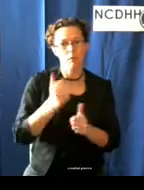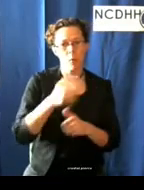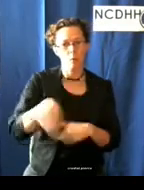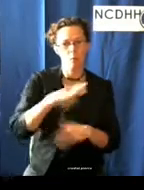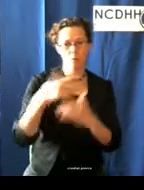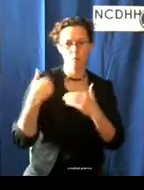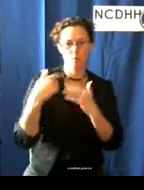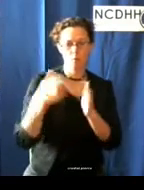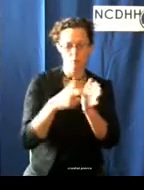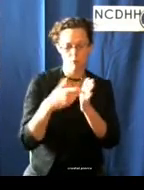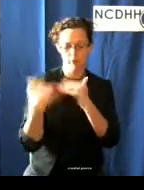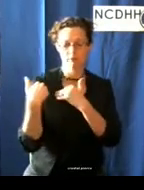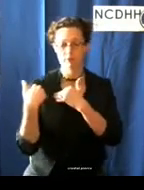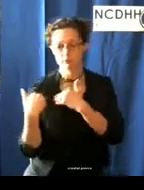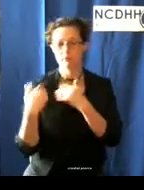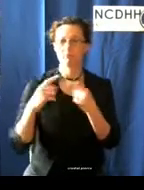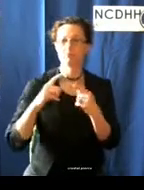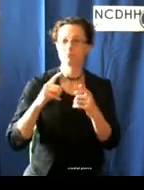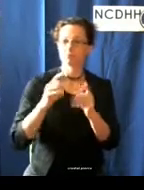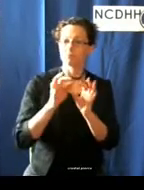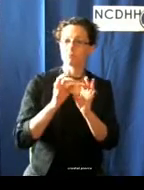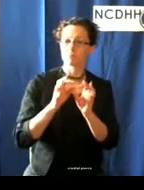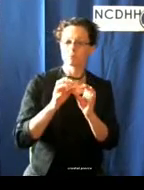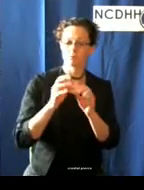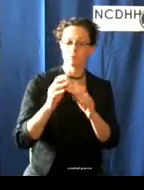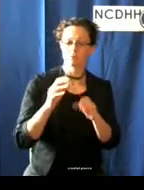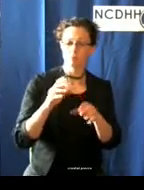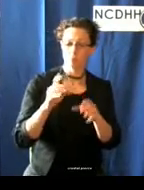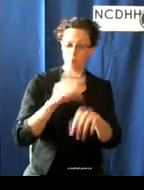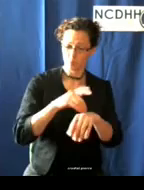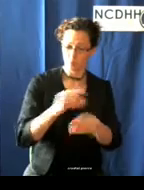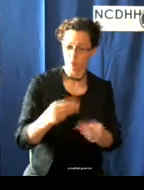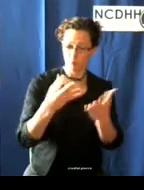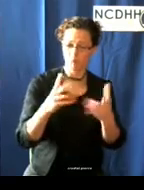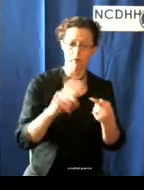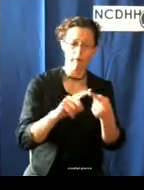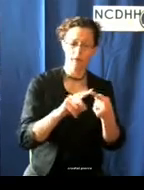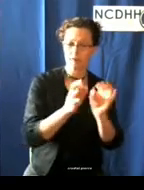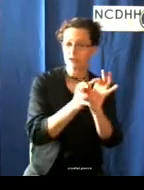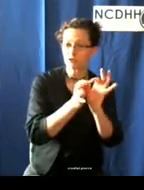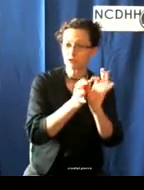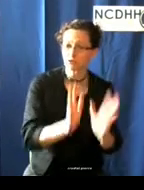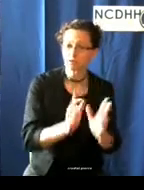CART ASSISTED LISTENING DEVICES OR OTHER AUXILIARY AIDS OR SERVICE